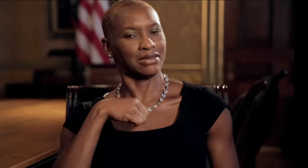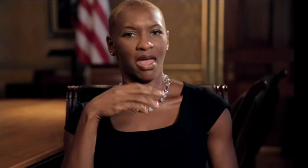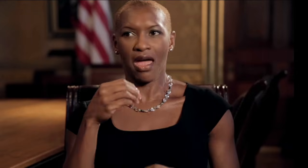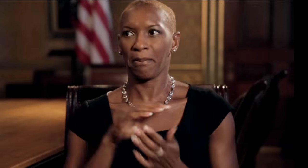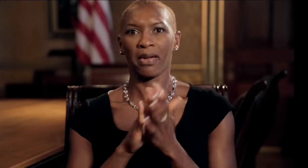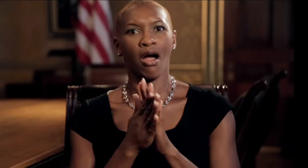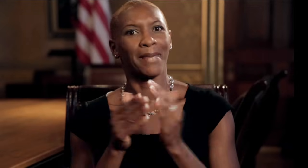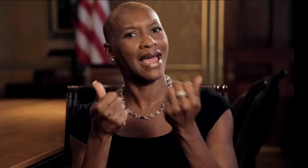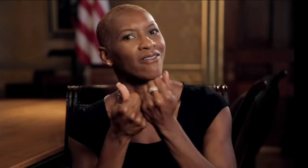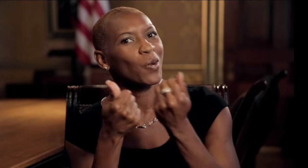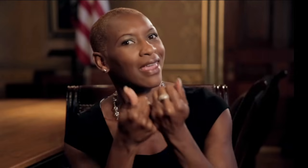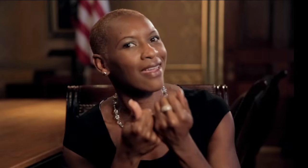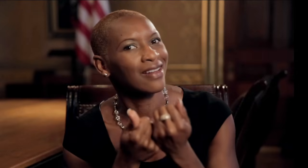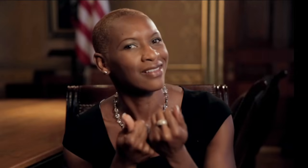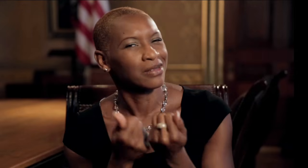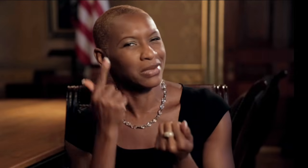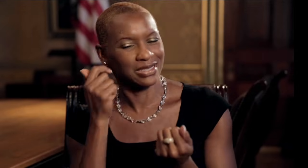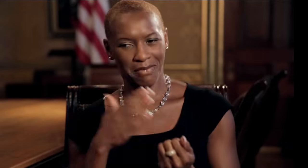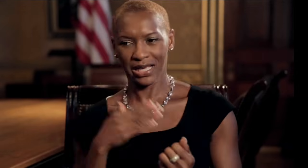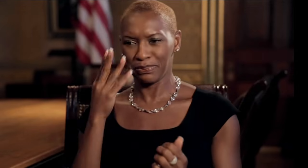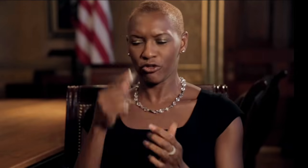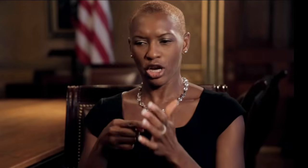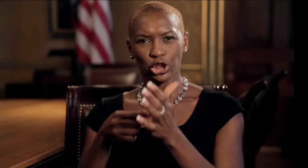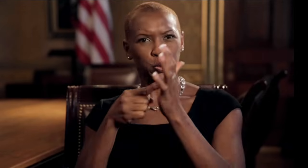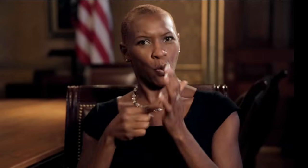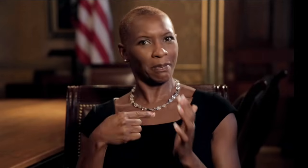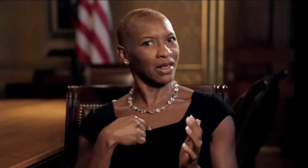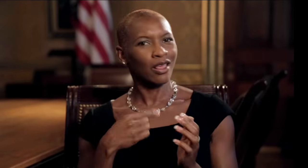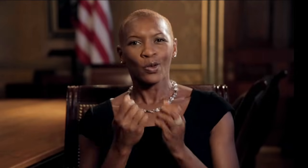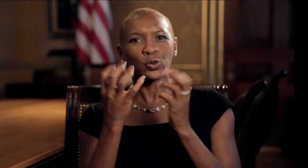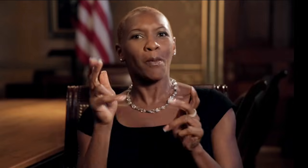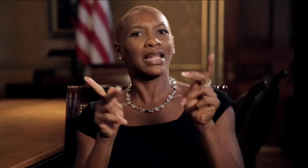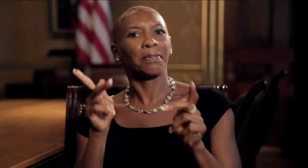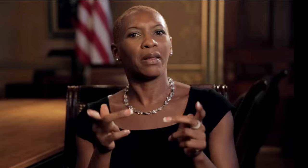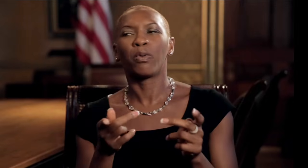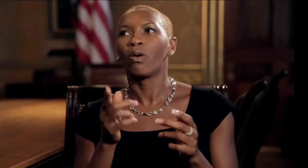And I became an advocate because my experience showed me that many people